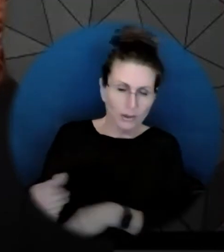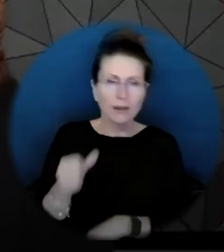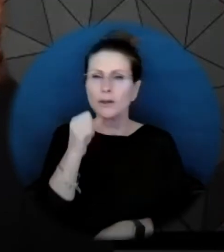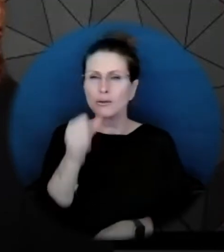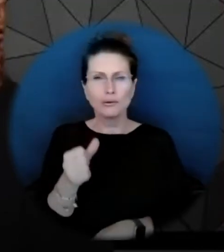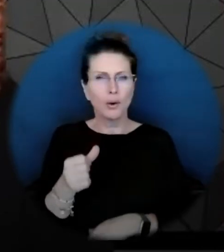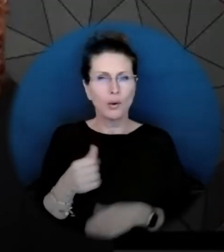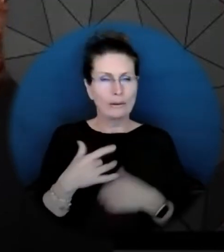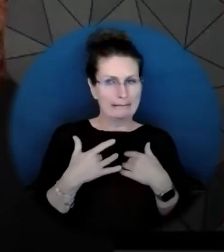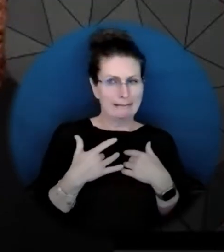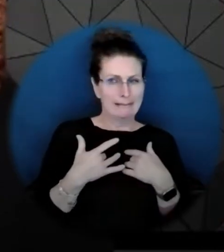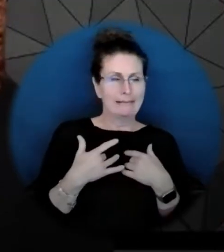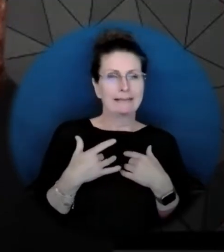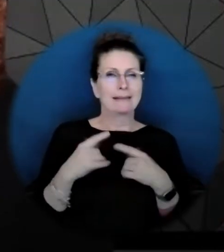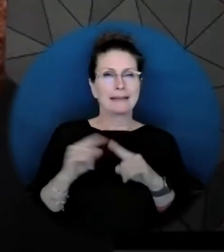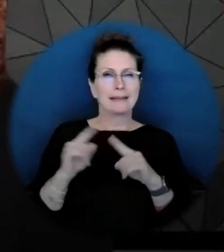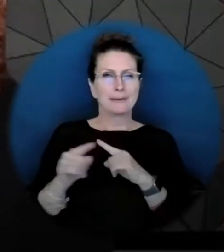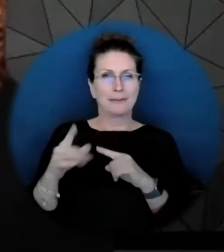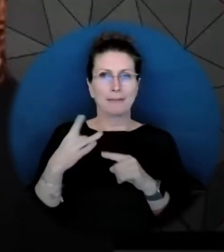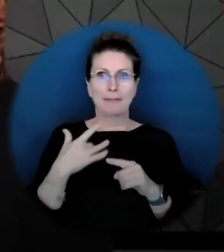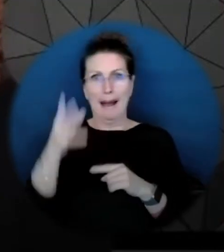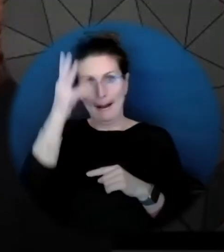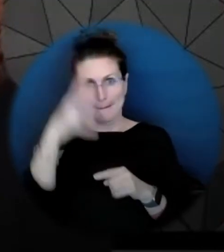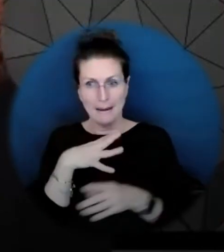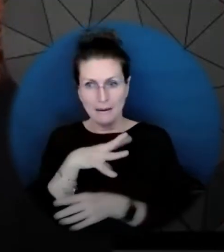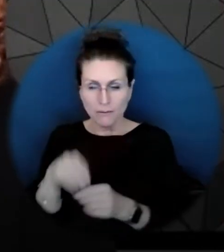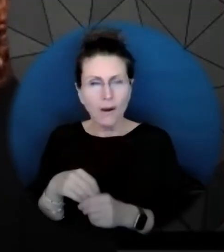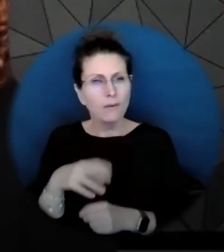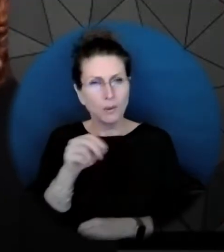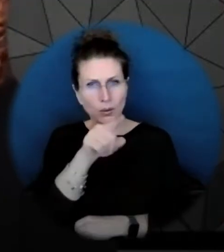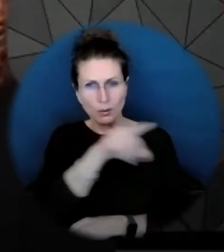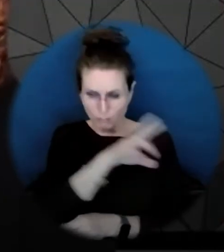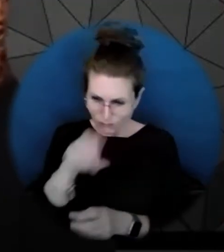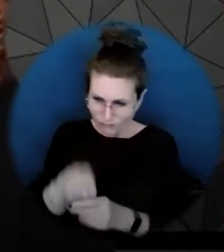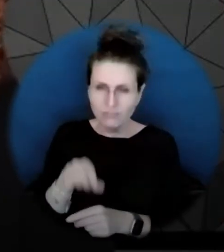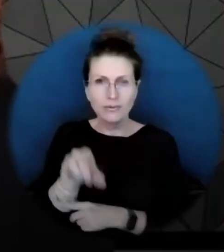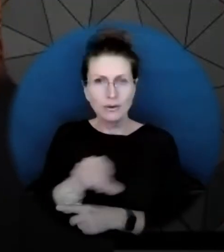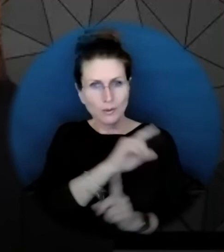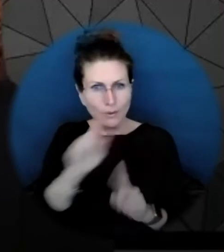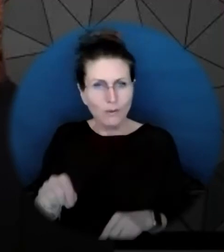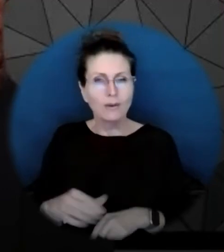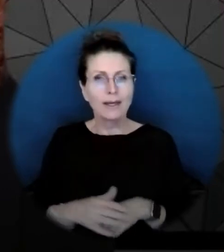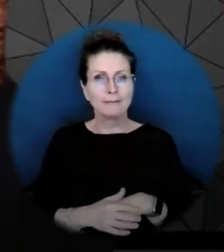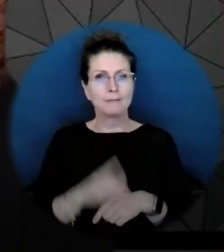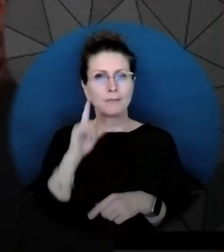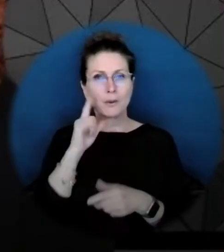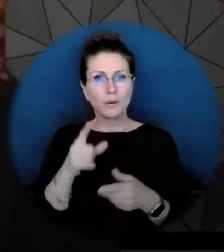that are traditionally dominated by men. A woman's involvement may very well propel a team to success.